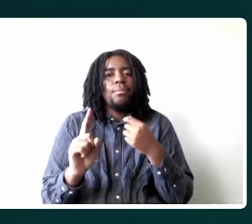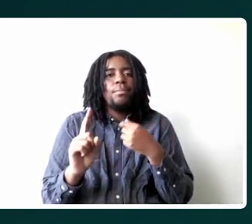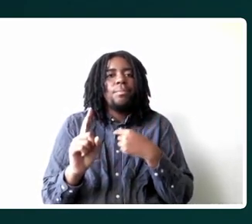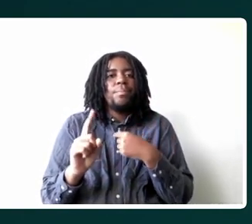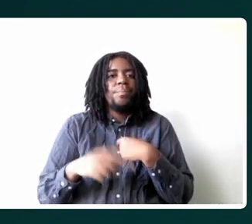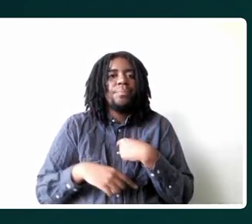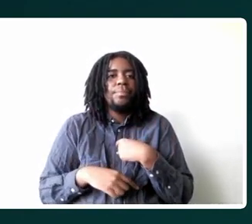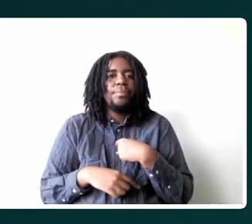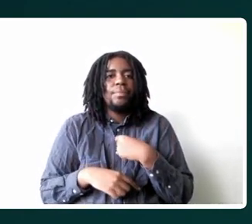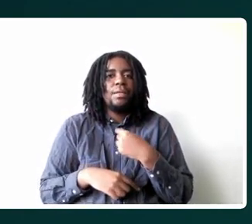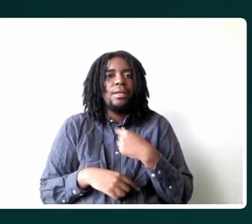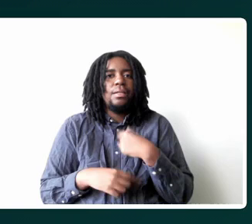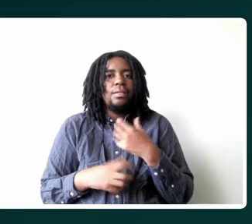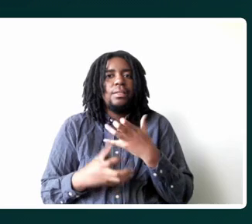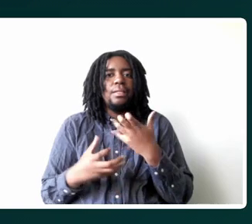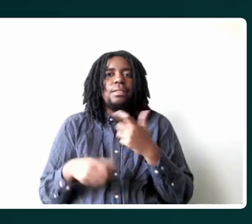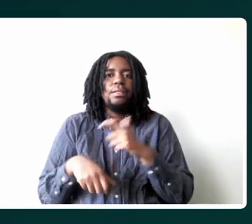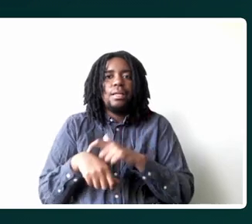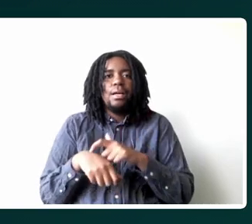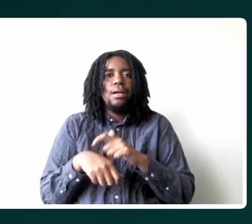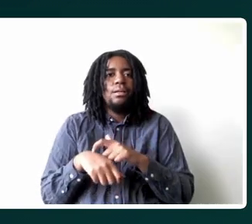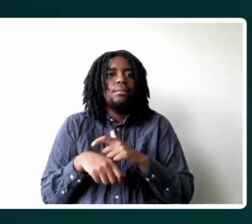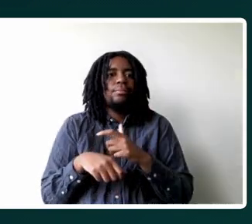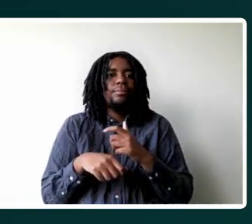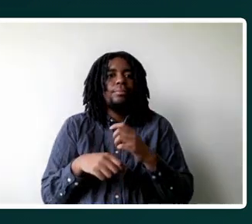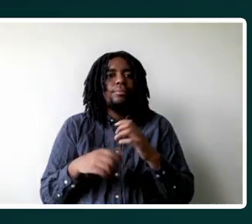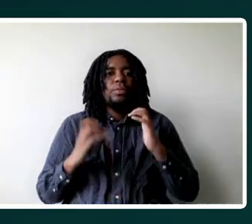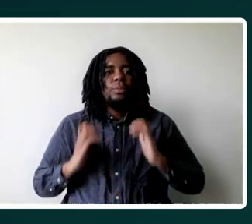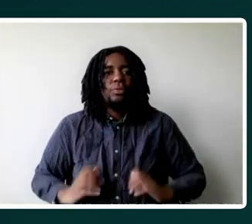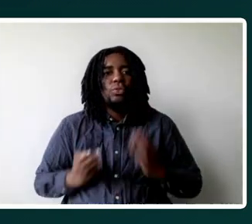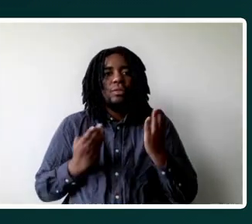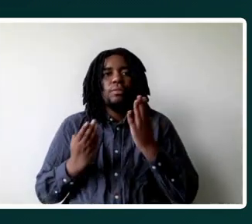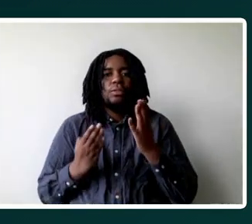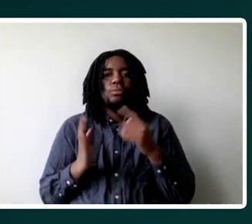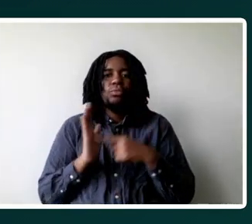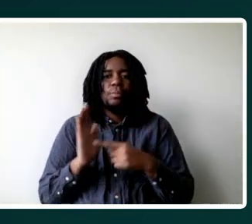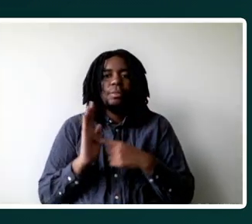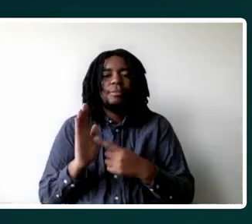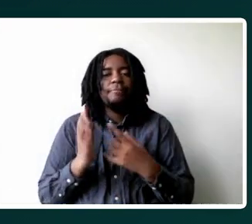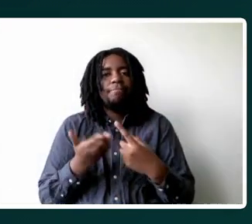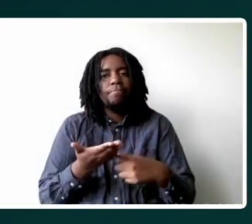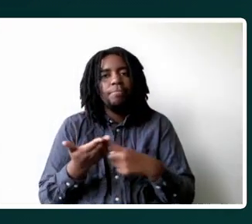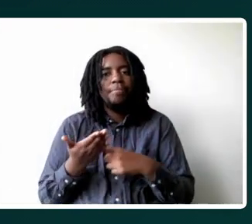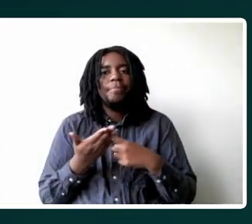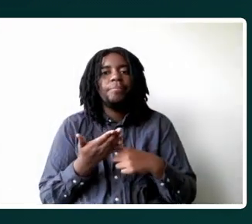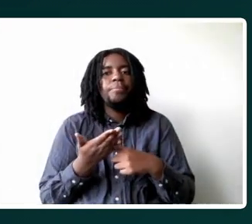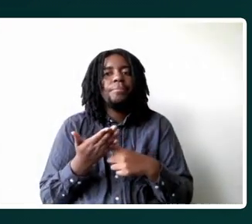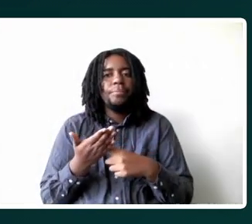in front of Customer Service Representative, just talking about the identity -- the moments